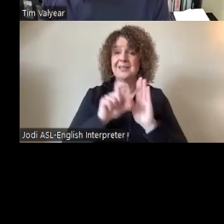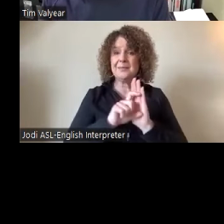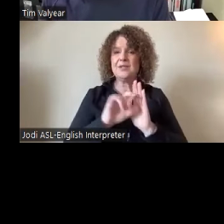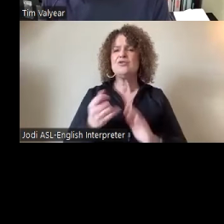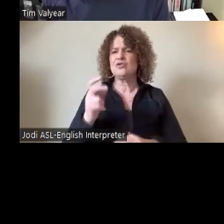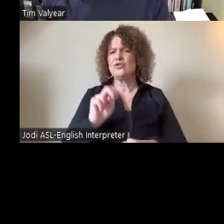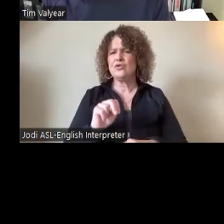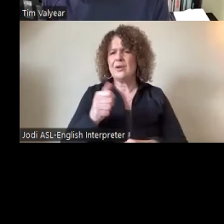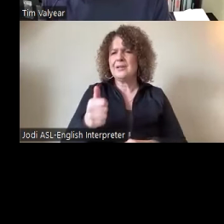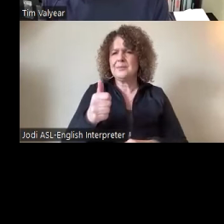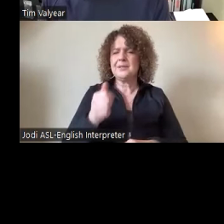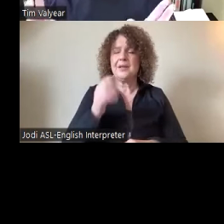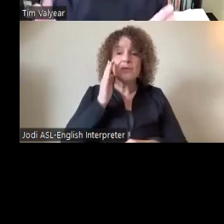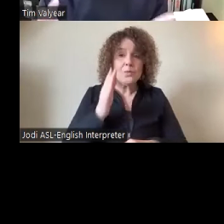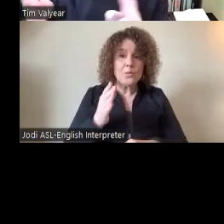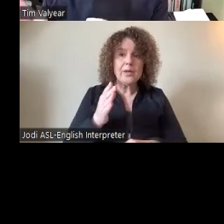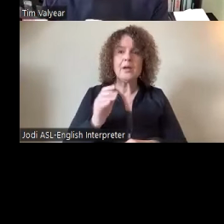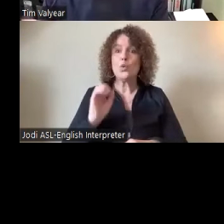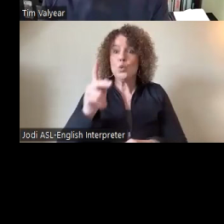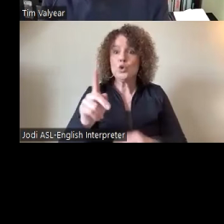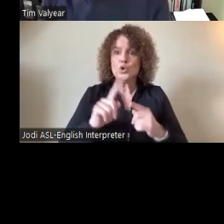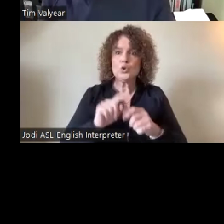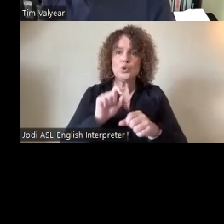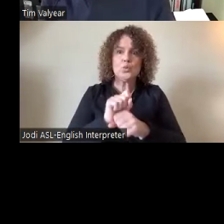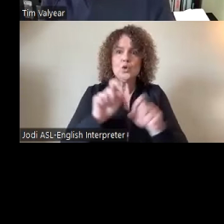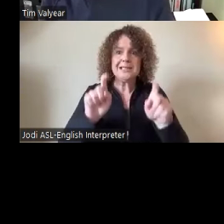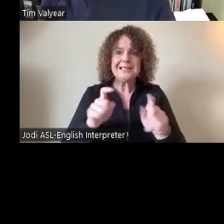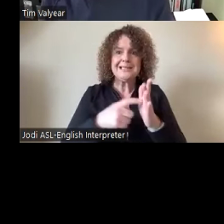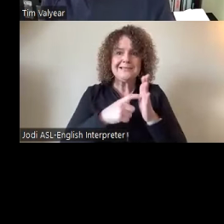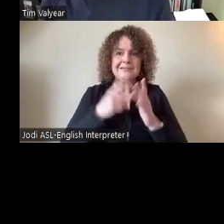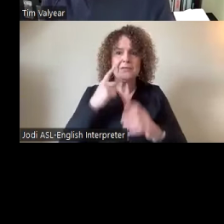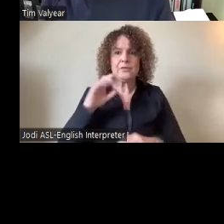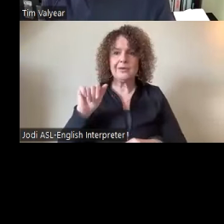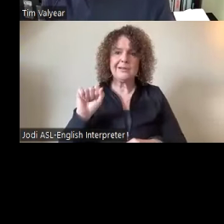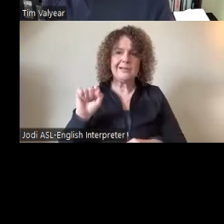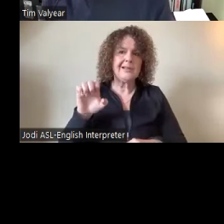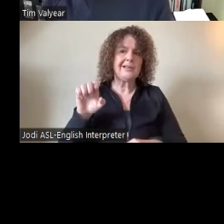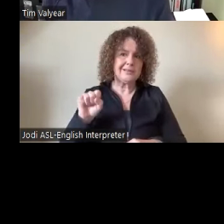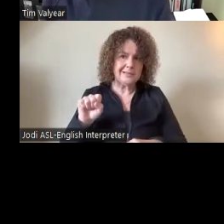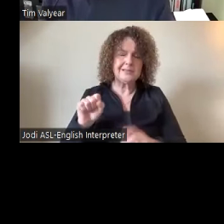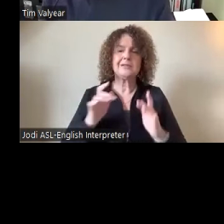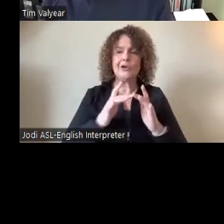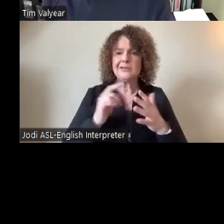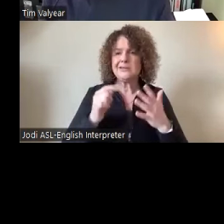shared spaces, proper masks, reduce the risks. Next slide. So there's images, and again, I think John will give you